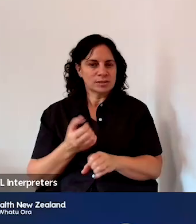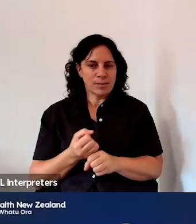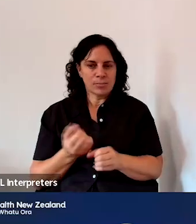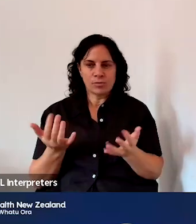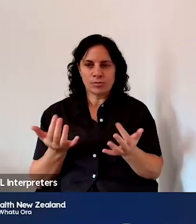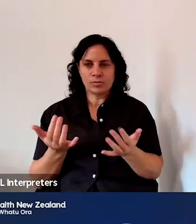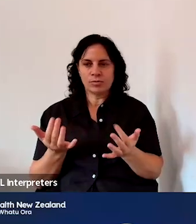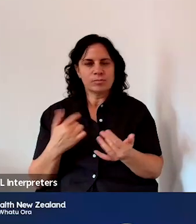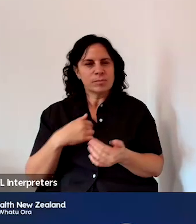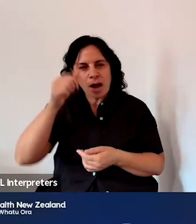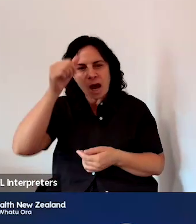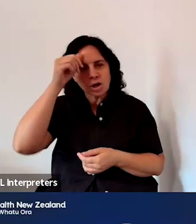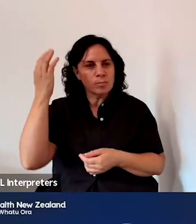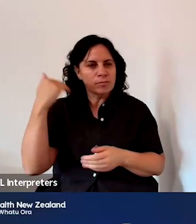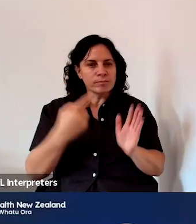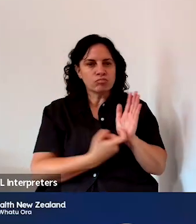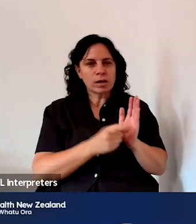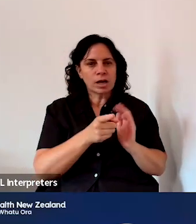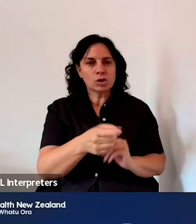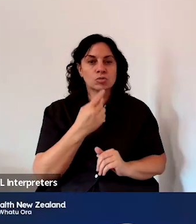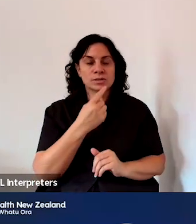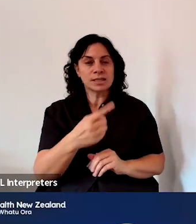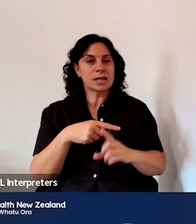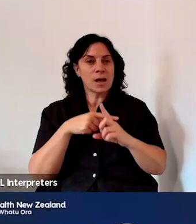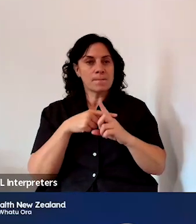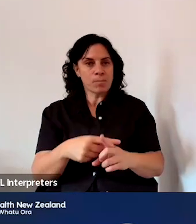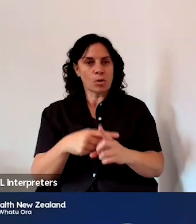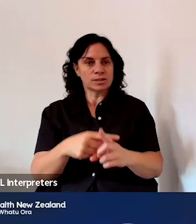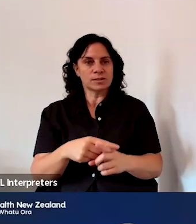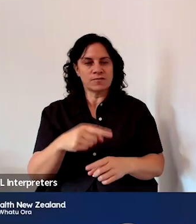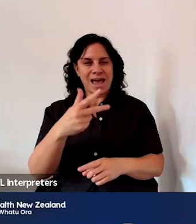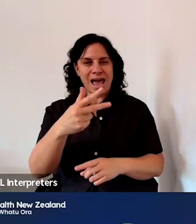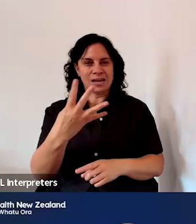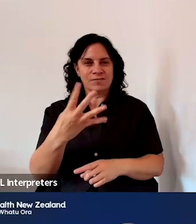Rebecca, you said that it was quite positive, that 84% of kids